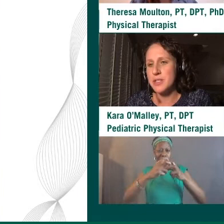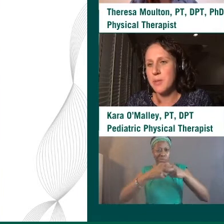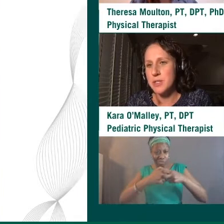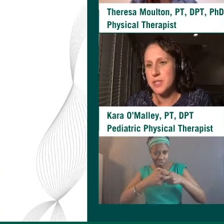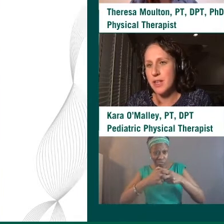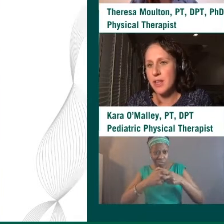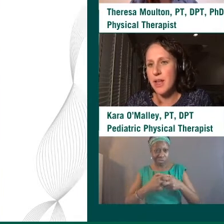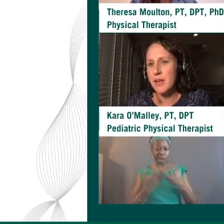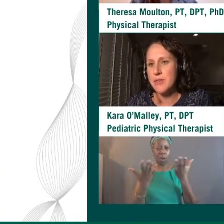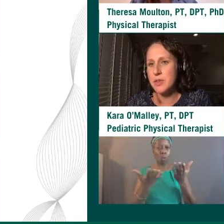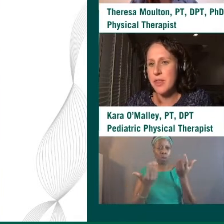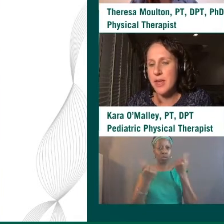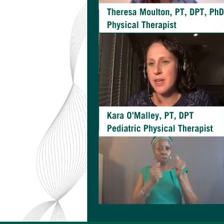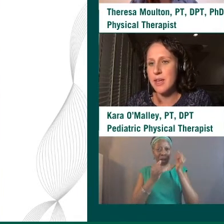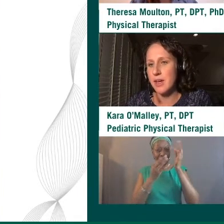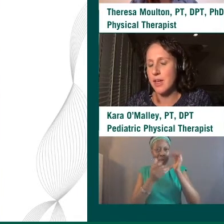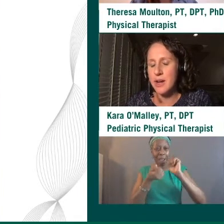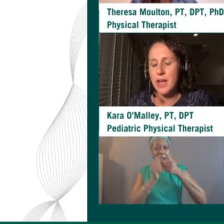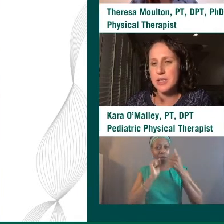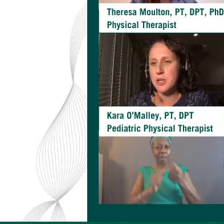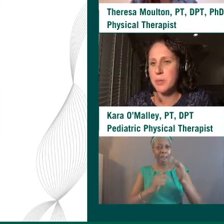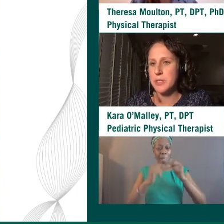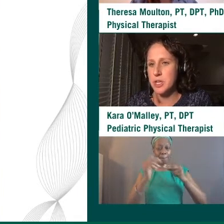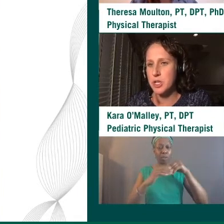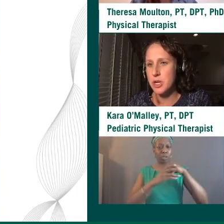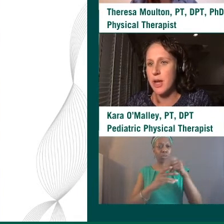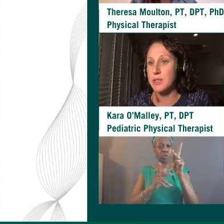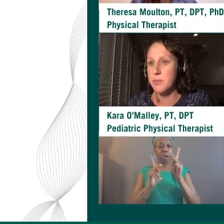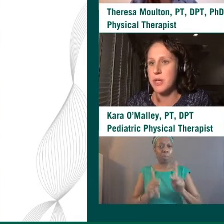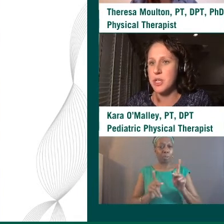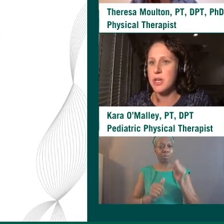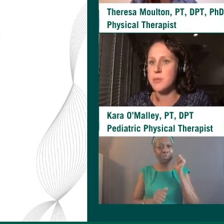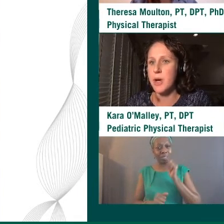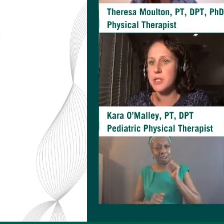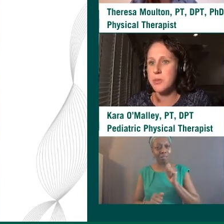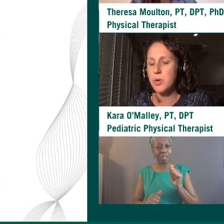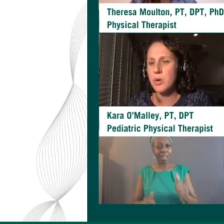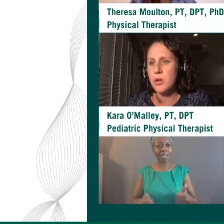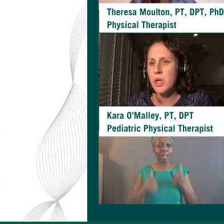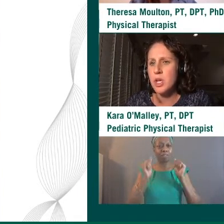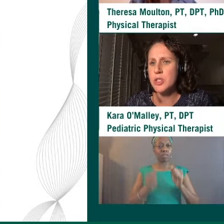into someone's daily life, so that they get in an ideal position as much as possible.